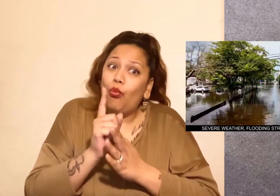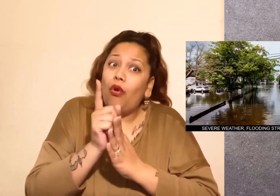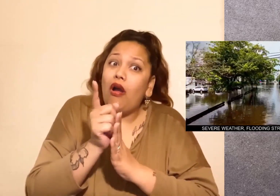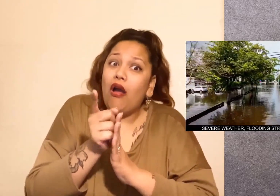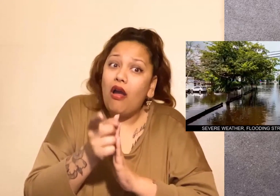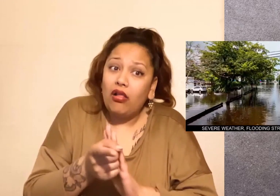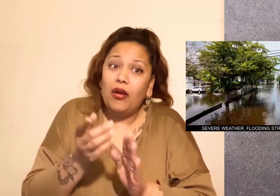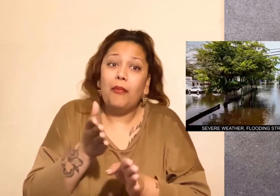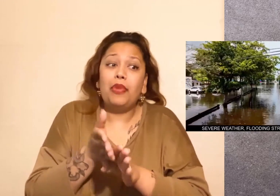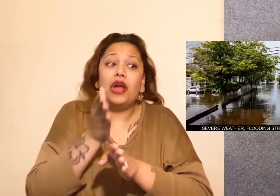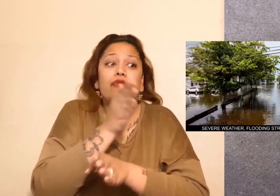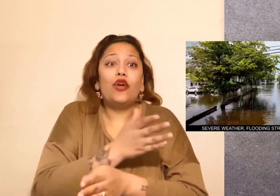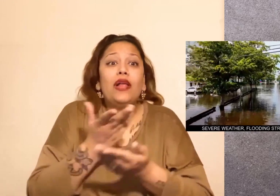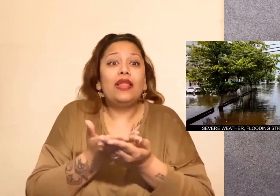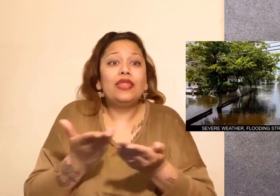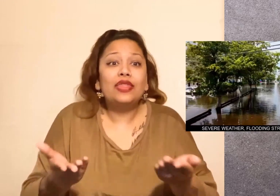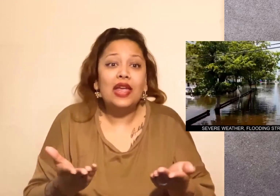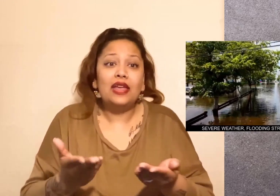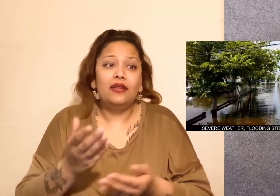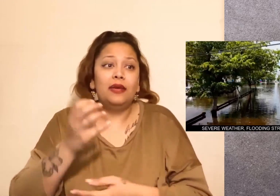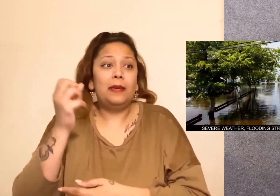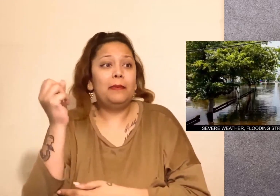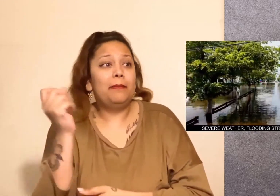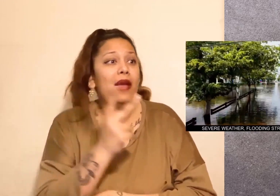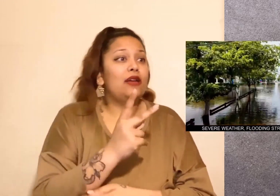and it could be a while before things start to dry out